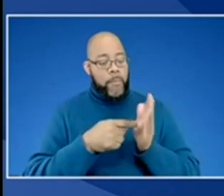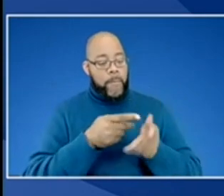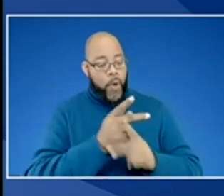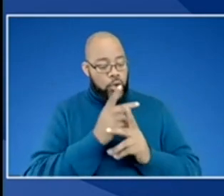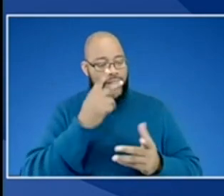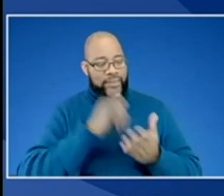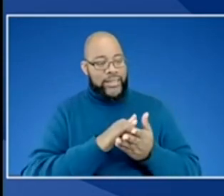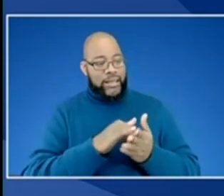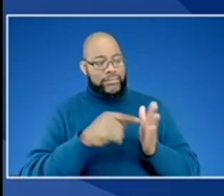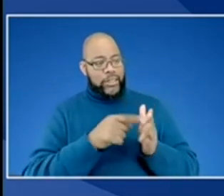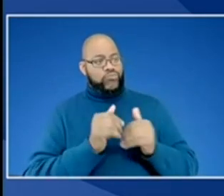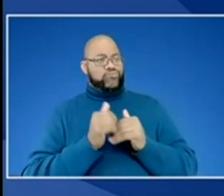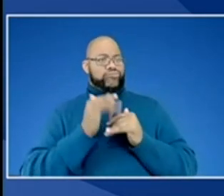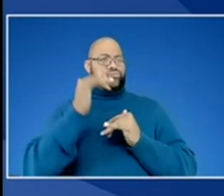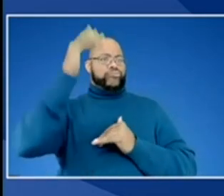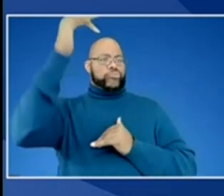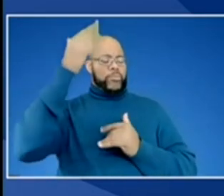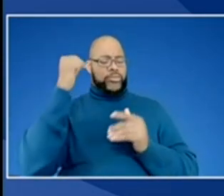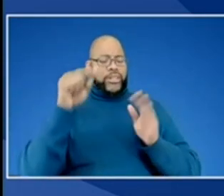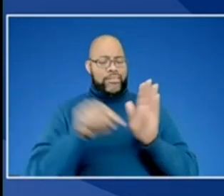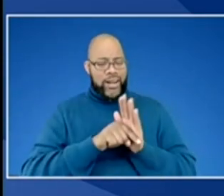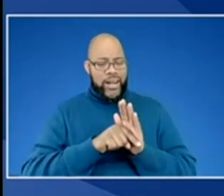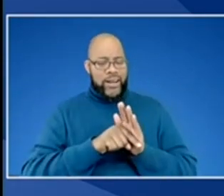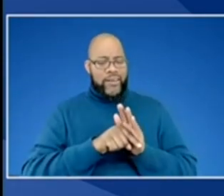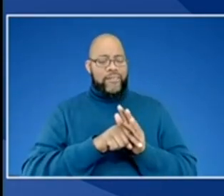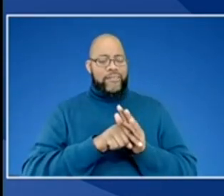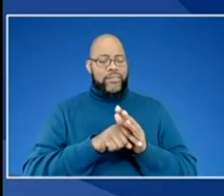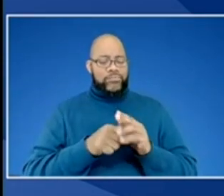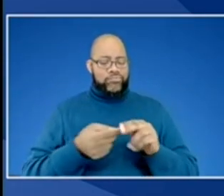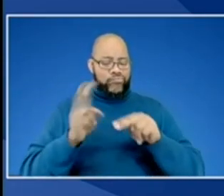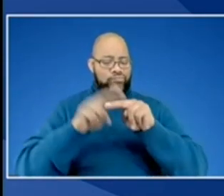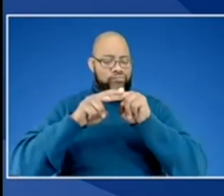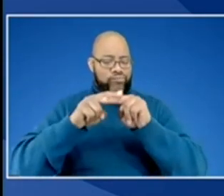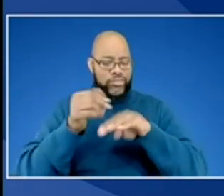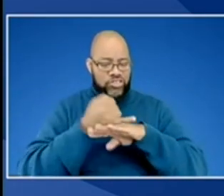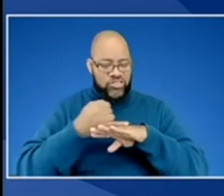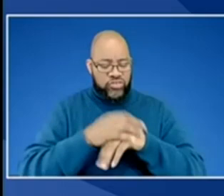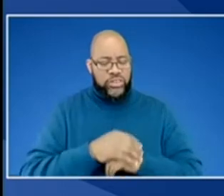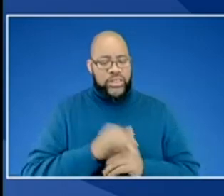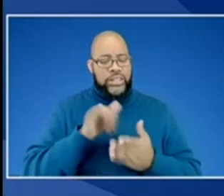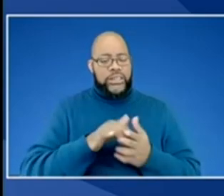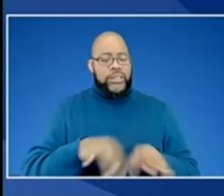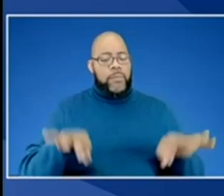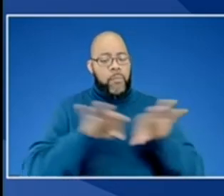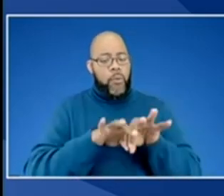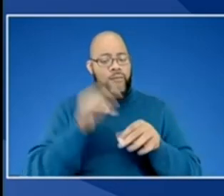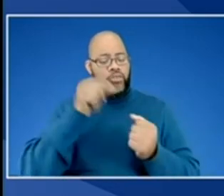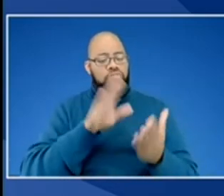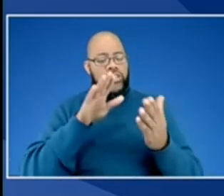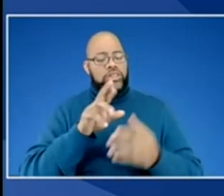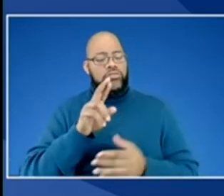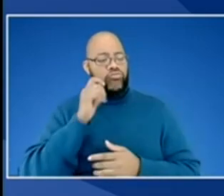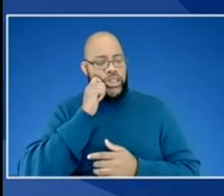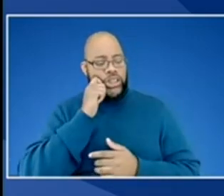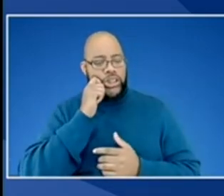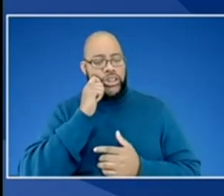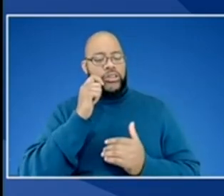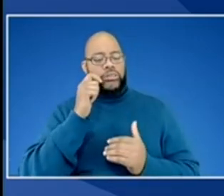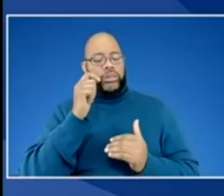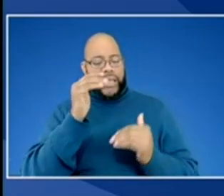over time due to negative amortization. This is especially important for addressing the racial equity implications of student loan debt.